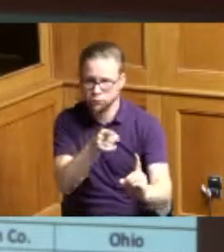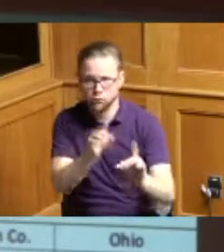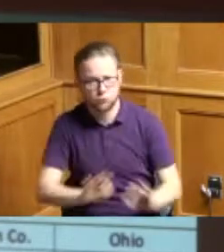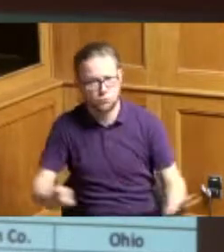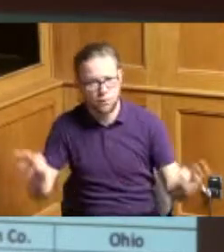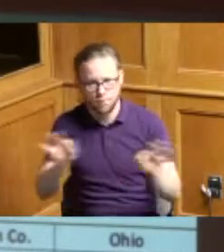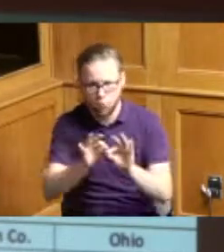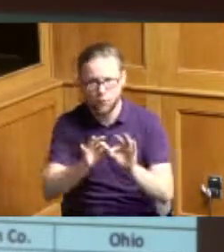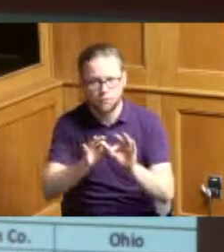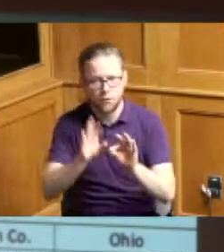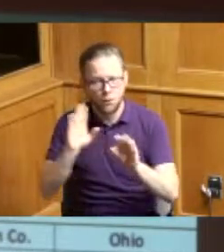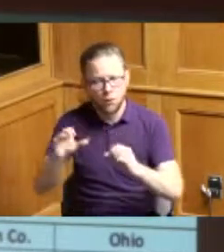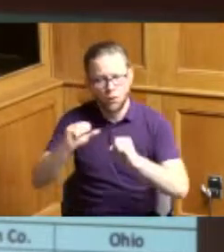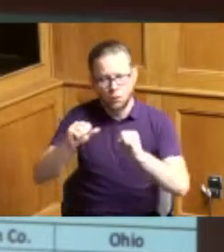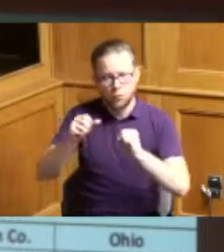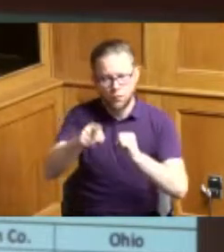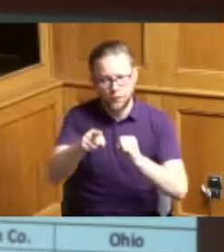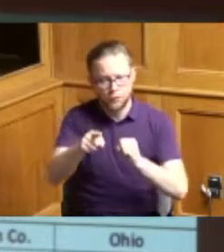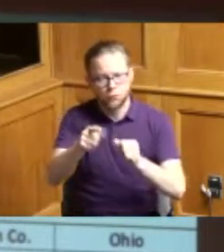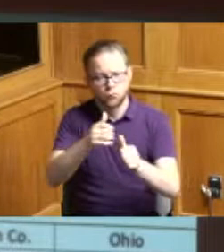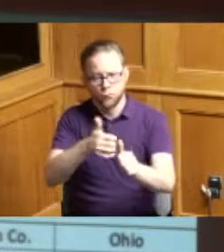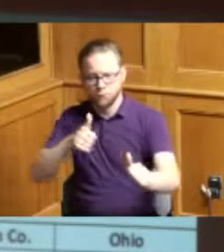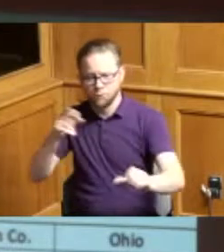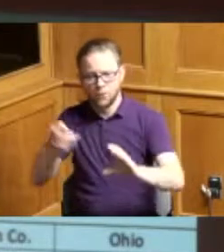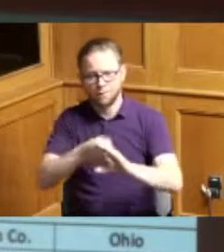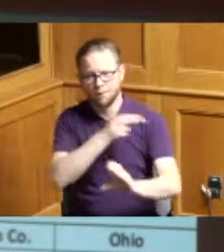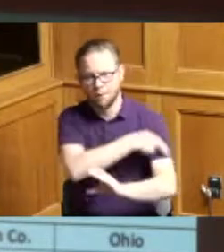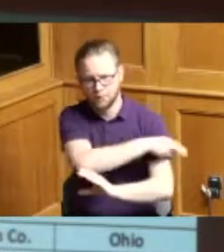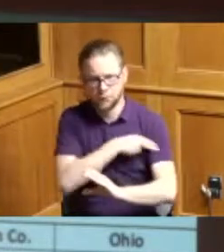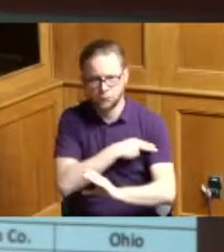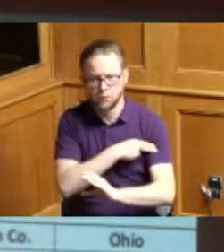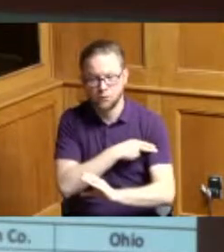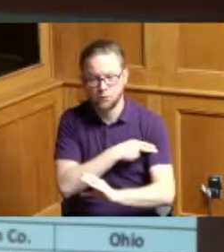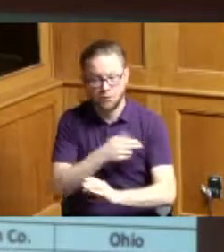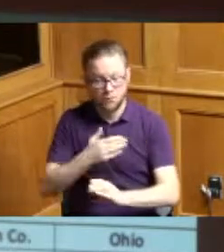and it's for that reason that my office has really worked hard to bring vaccinations to communities